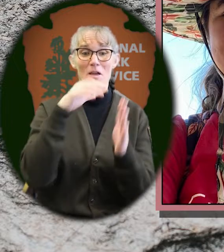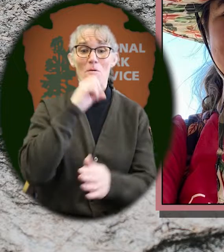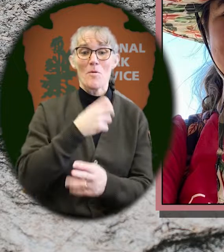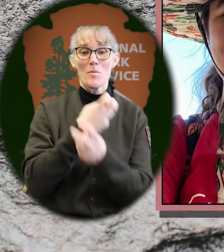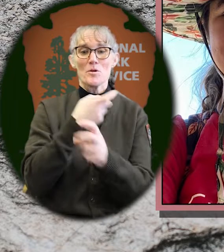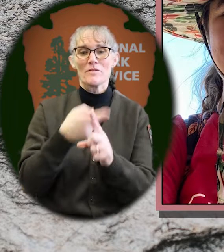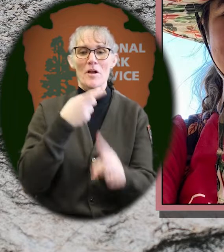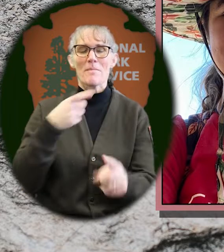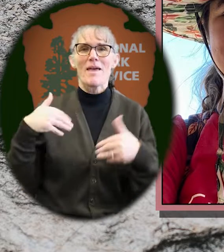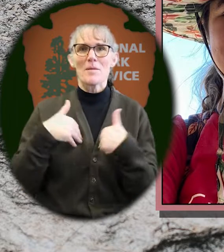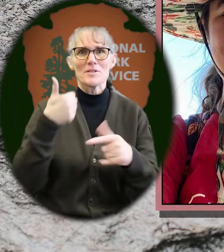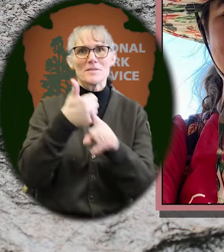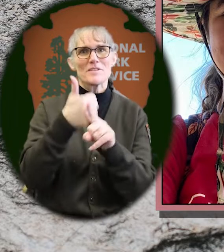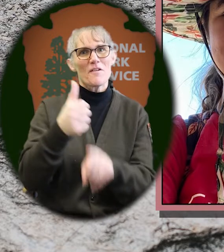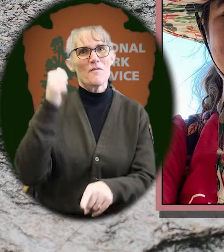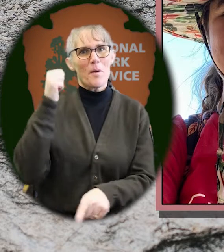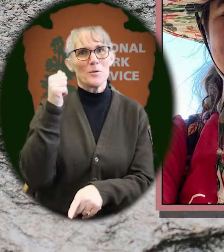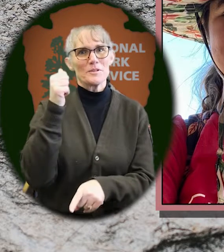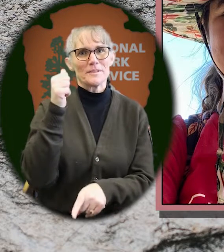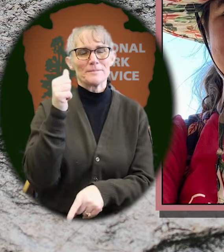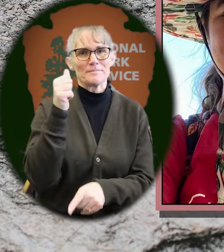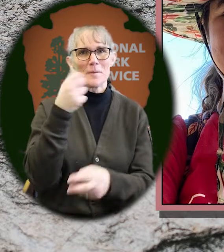Thank you to Agate Fossil Beds for having me speak today.